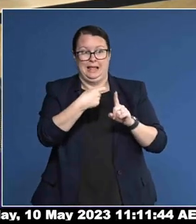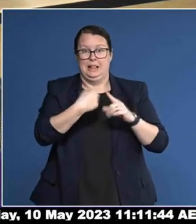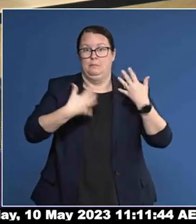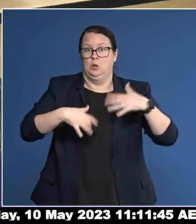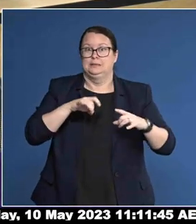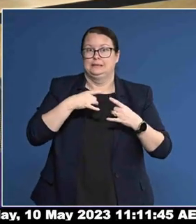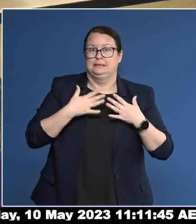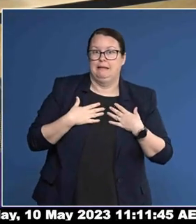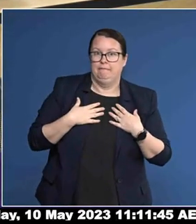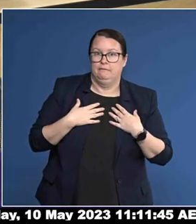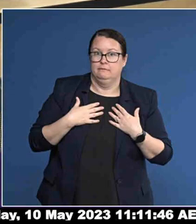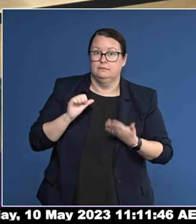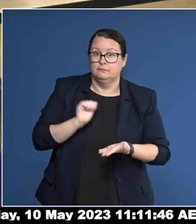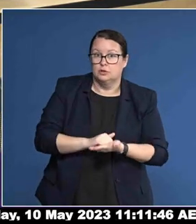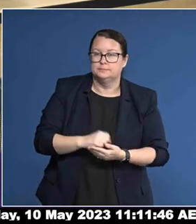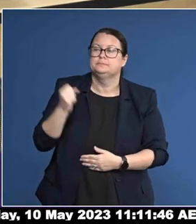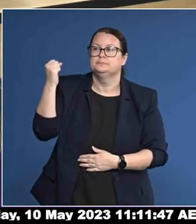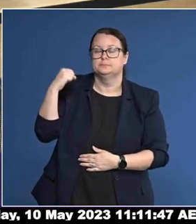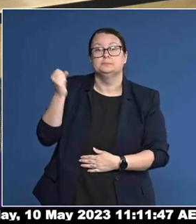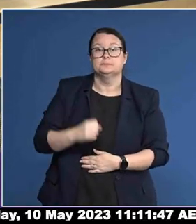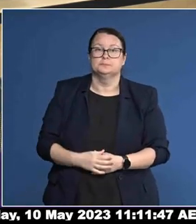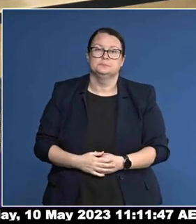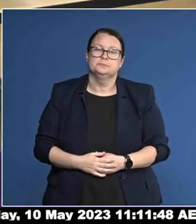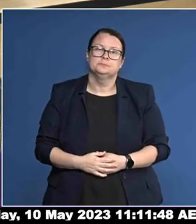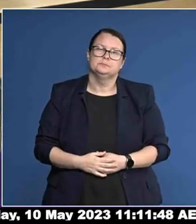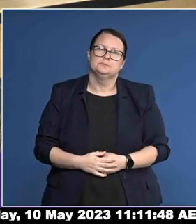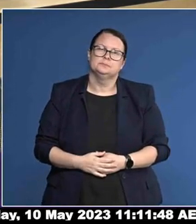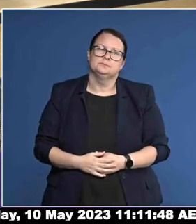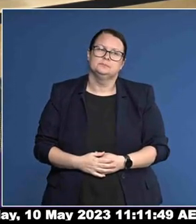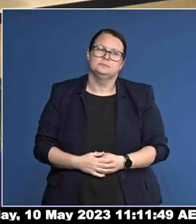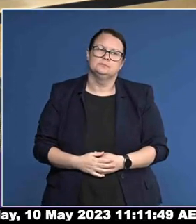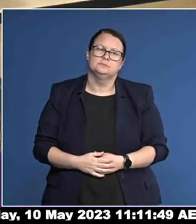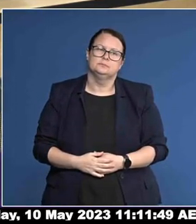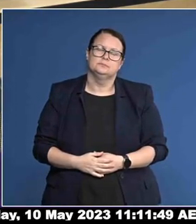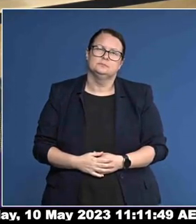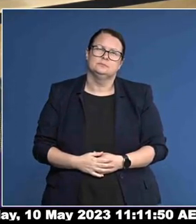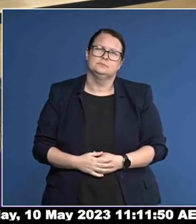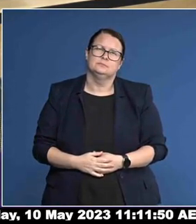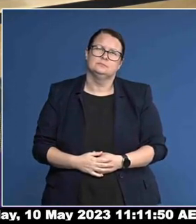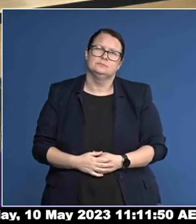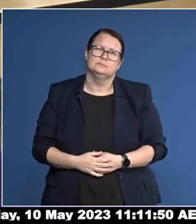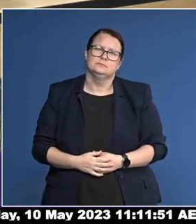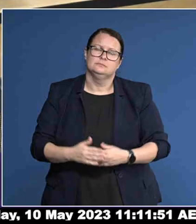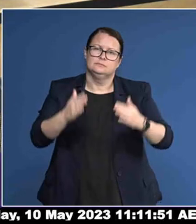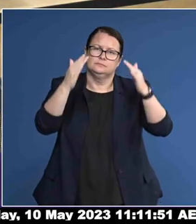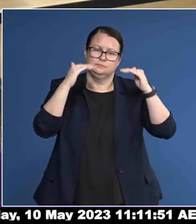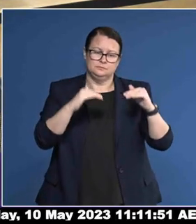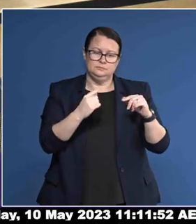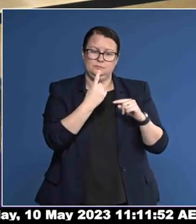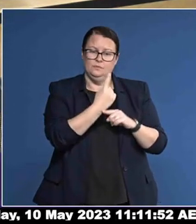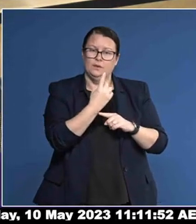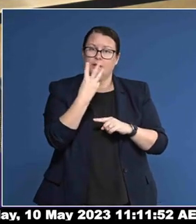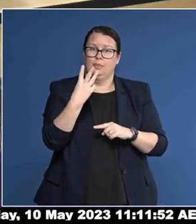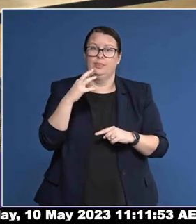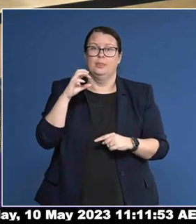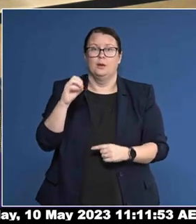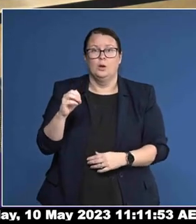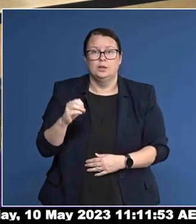Yes. MS MAHONY: Are you rejecting at paragraph 130 the professional